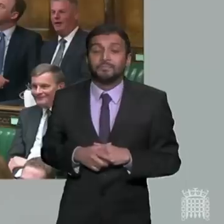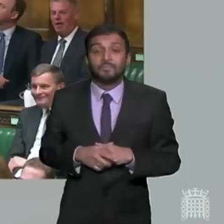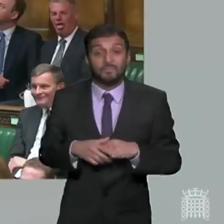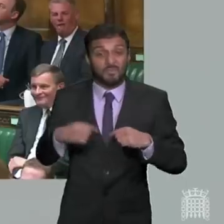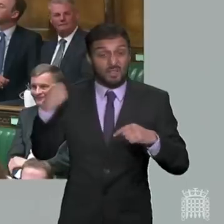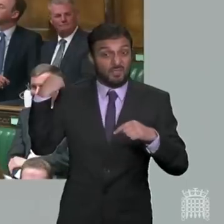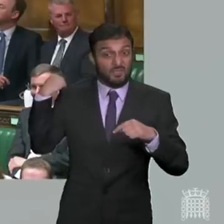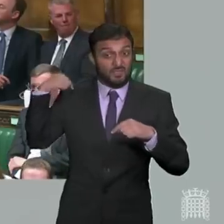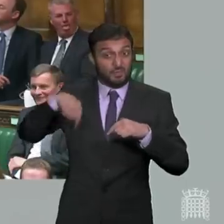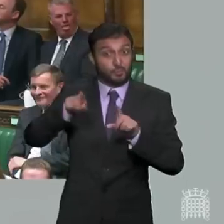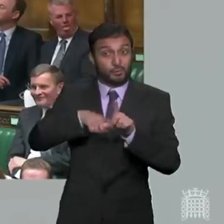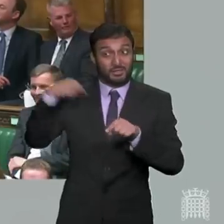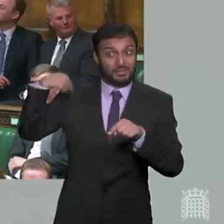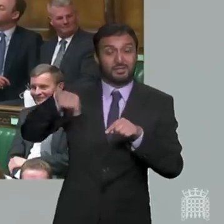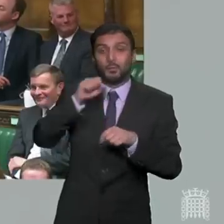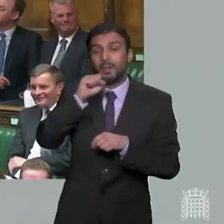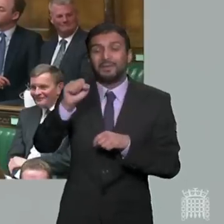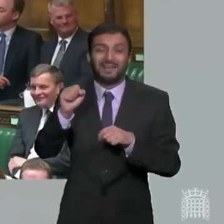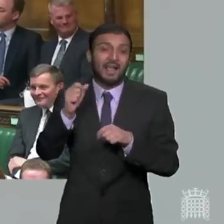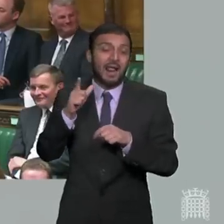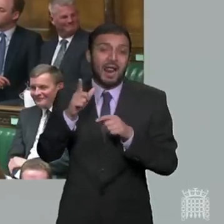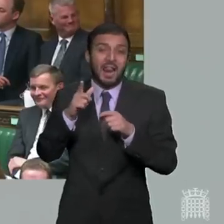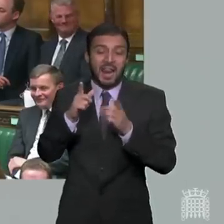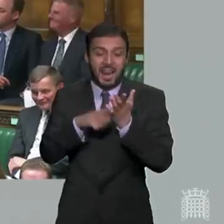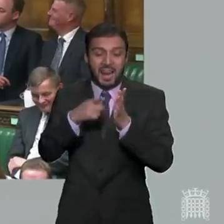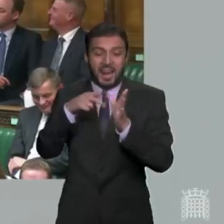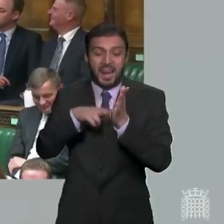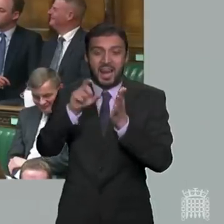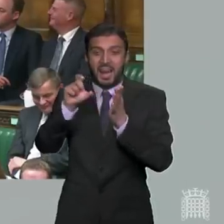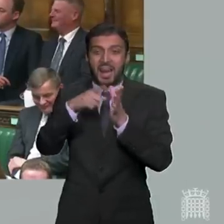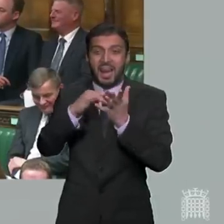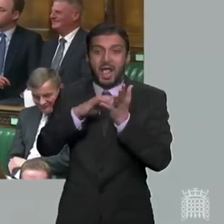May I thank you personally for hosting the event in Parliament?